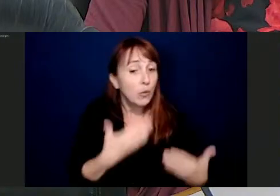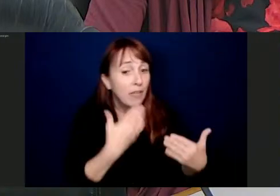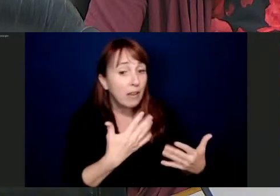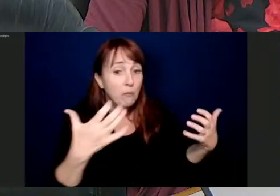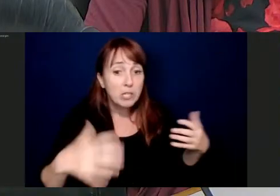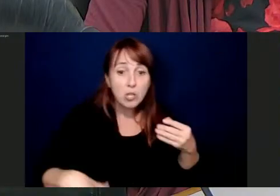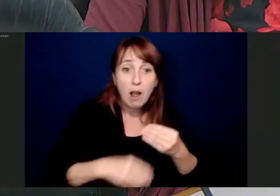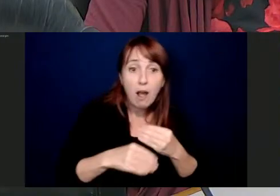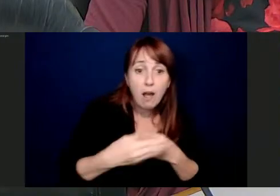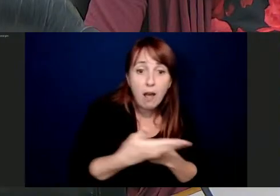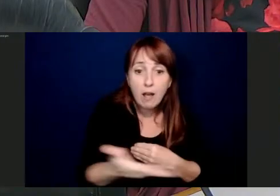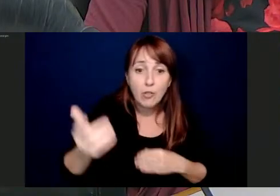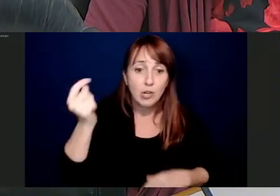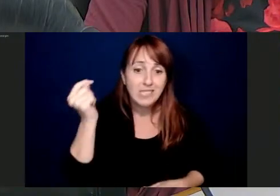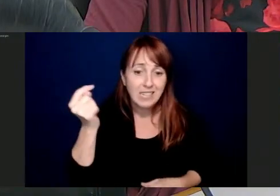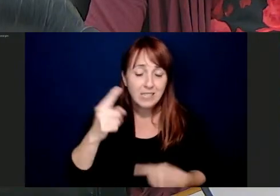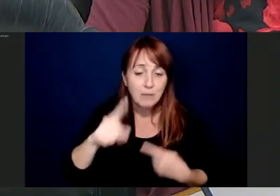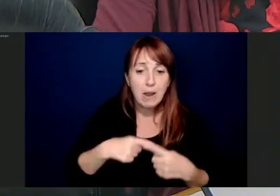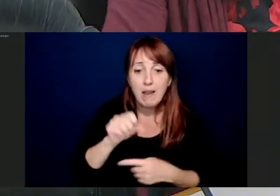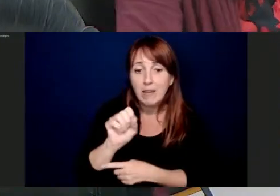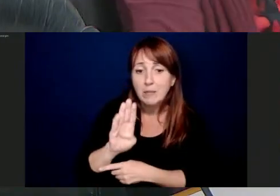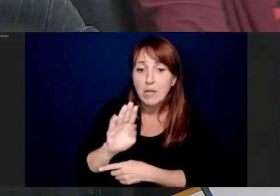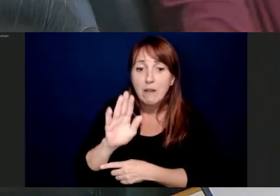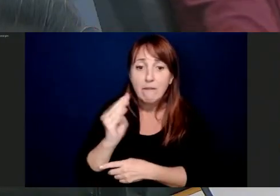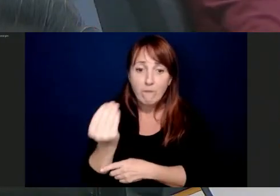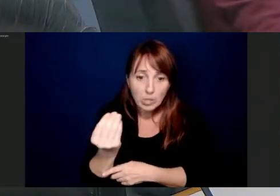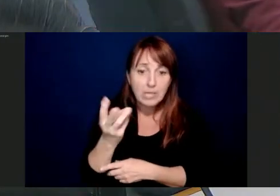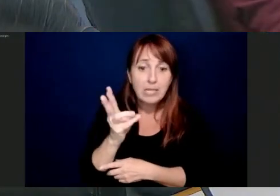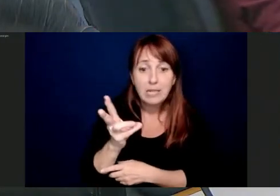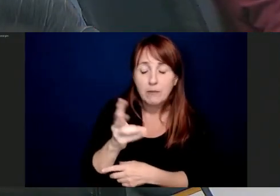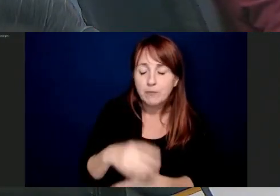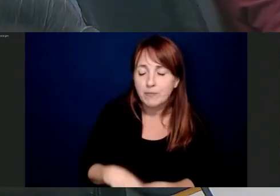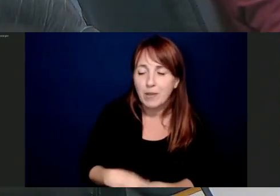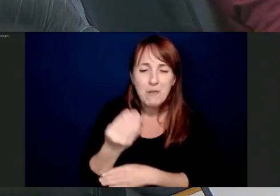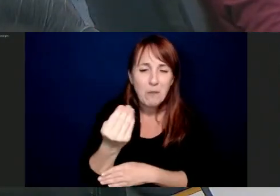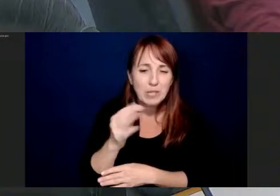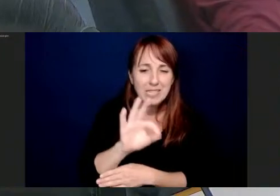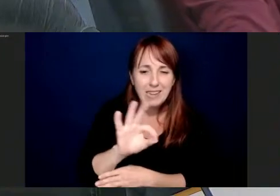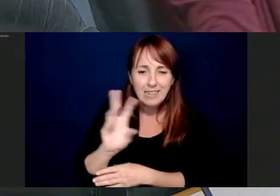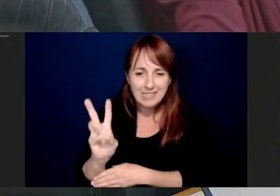Wishing testify in SB 1496 members, any questions?